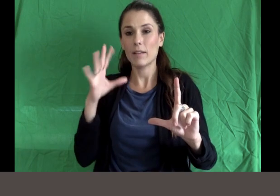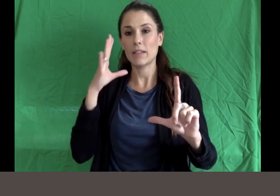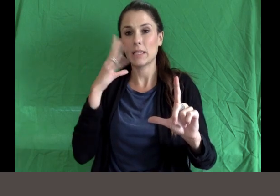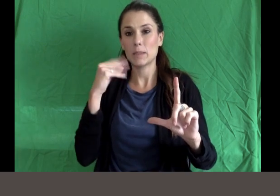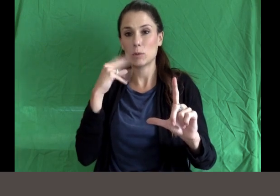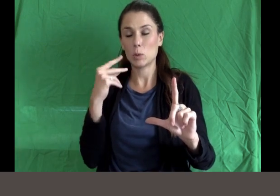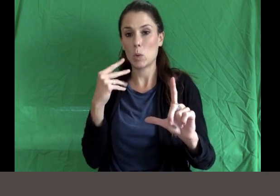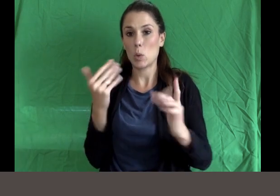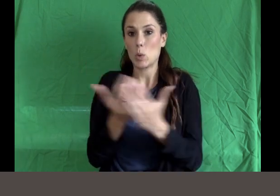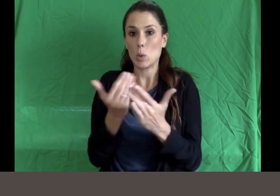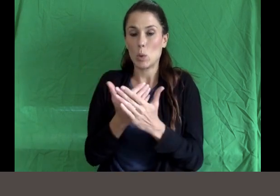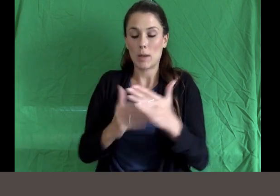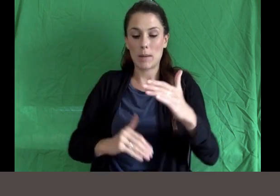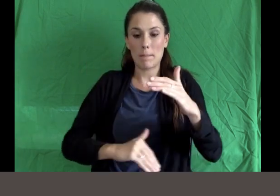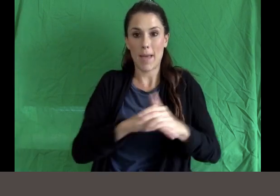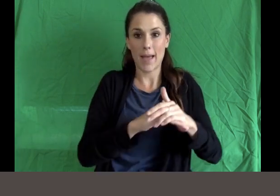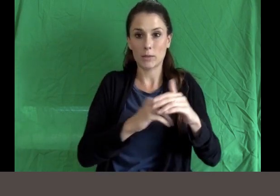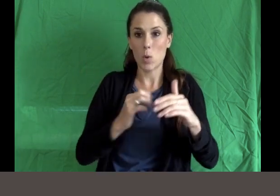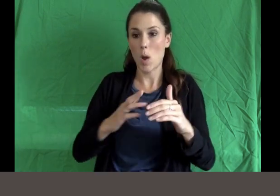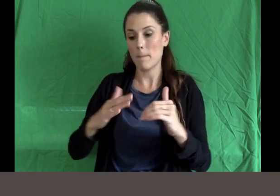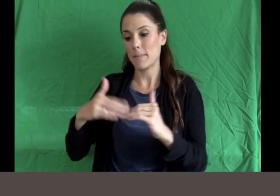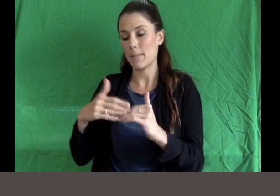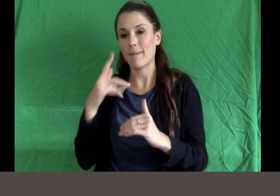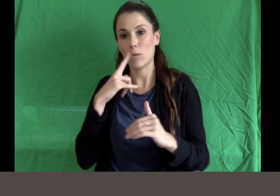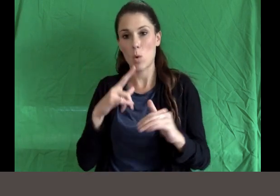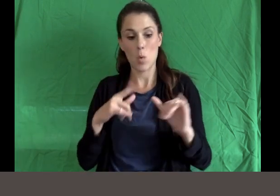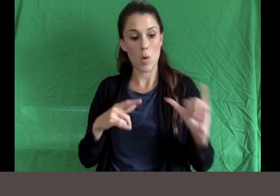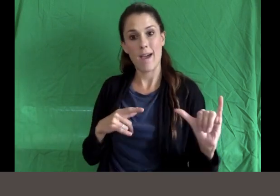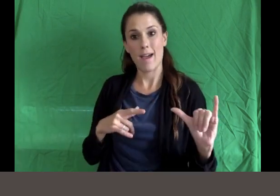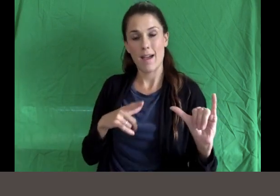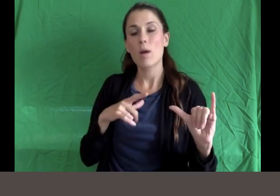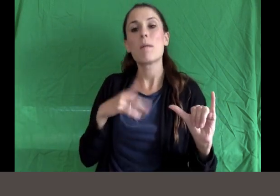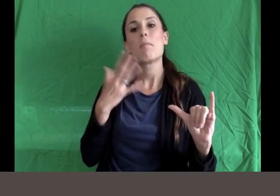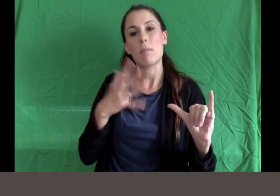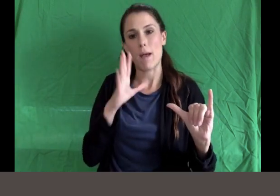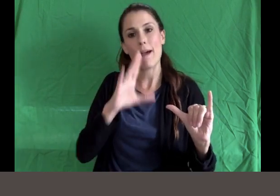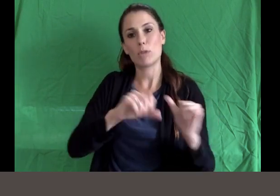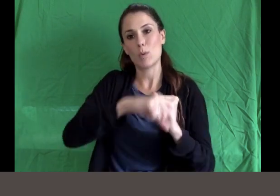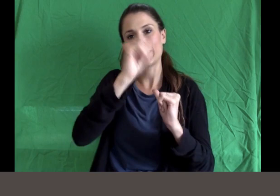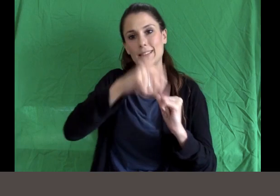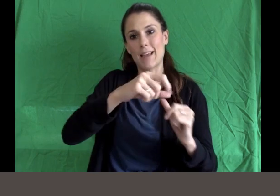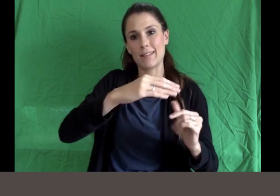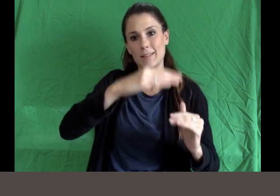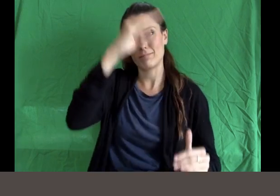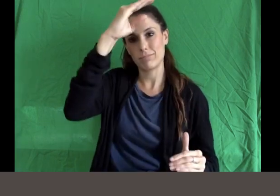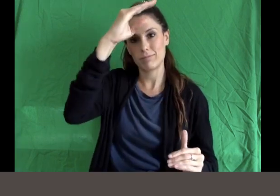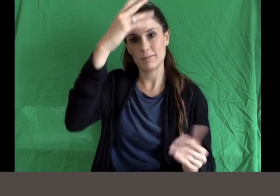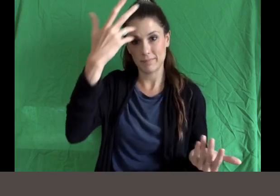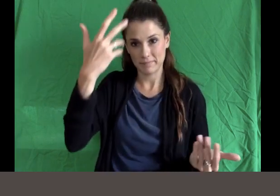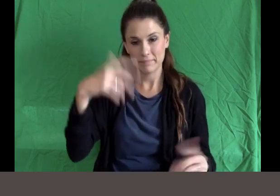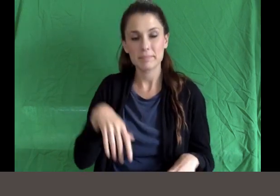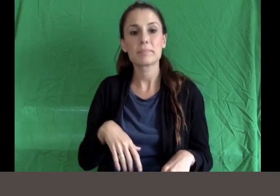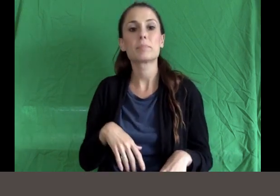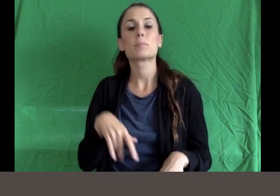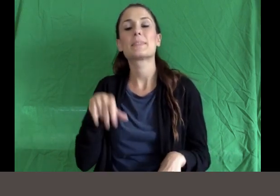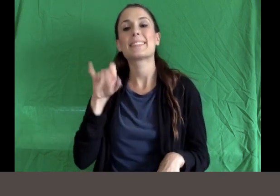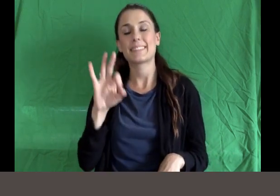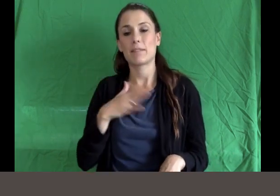maximum on my Y axis I would have to extend that now if I take my range frame and I display that